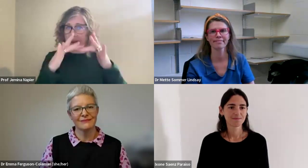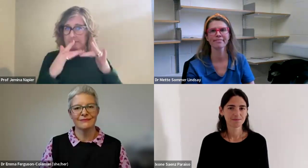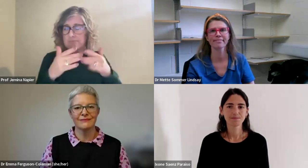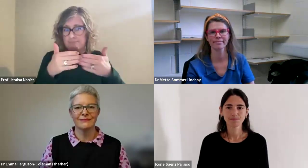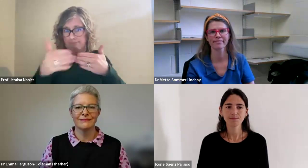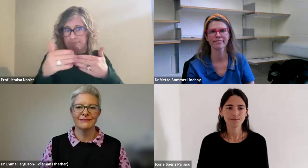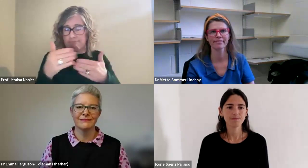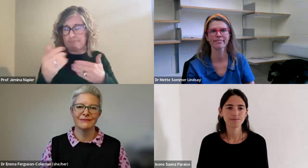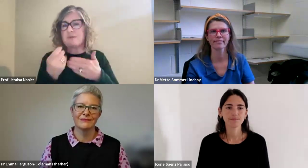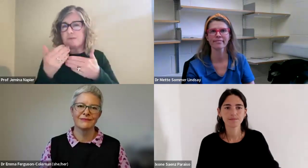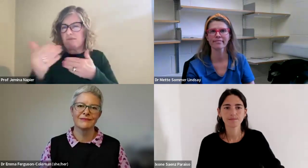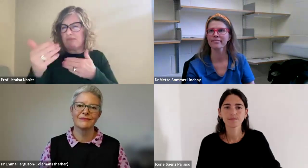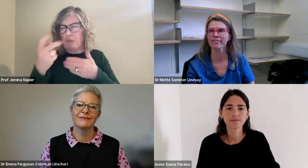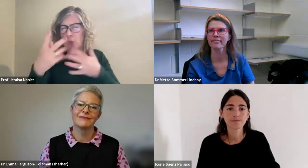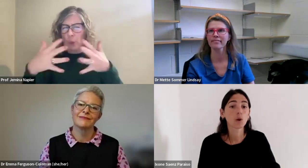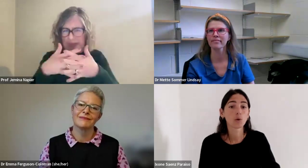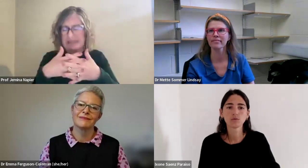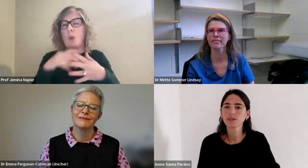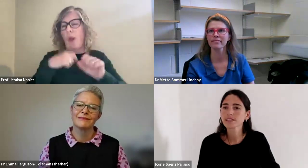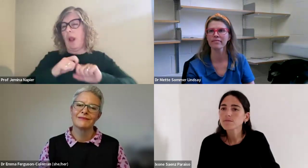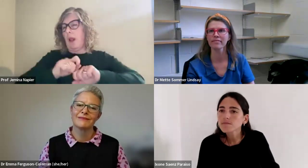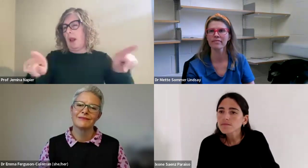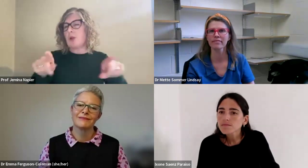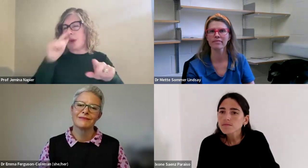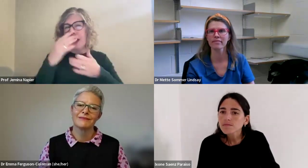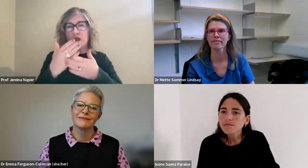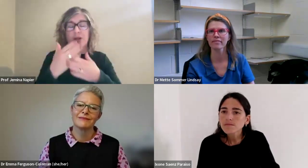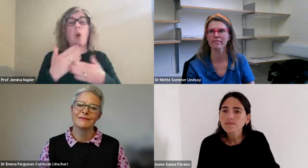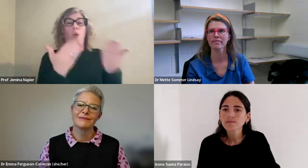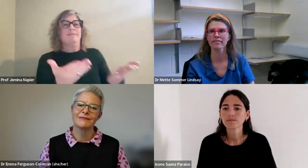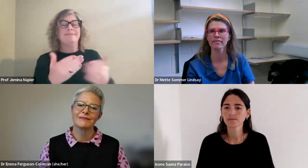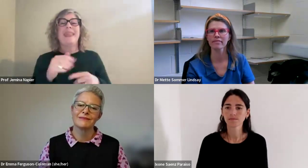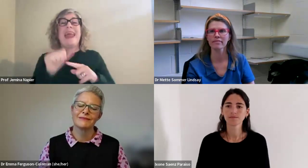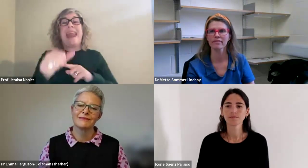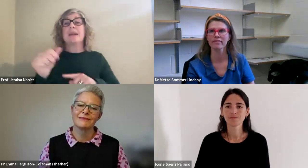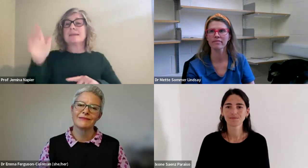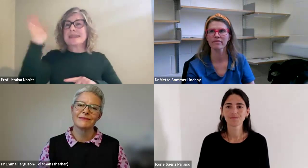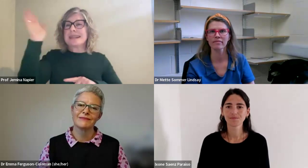recorded this; it will be going on the EDICa website. Everybody who's here will be getting